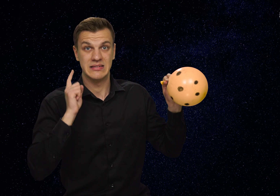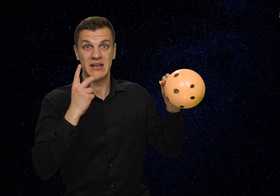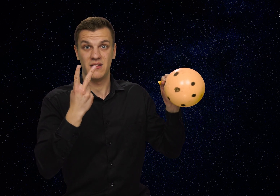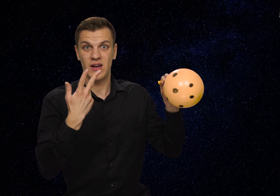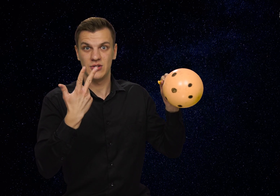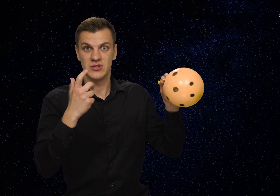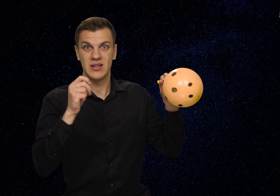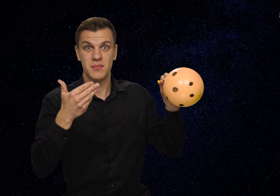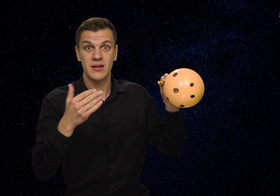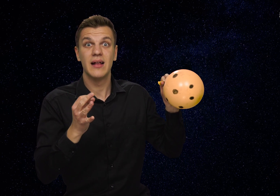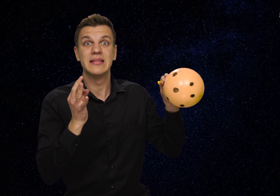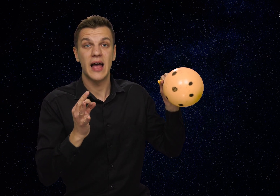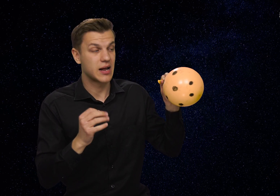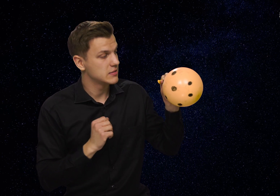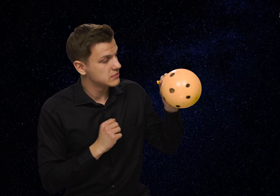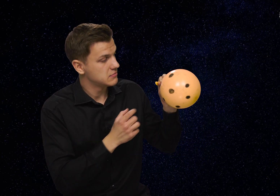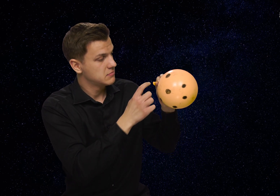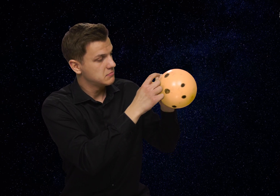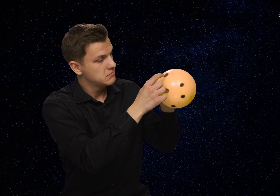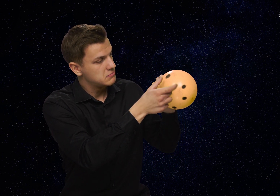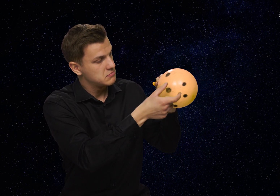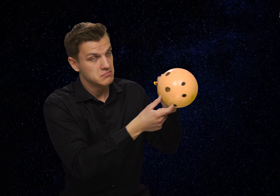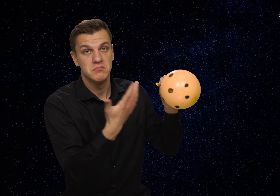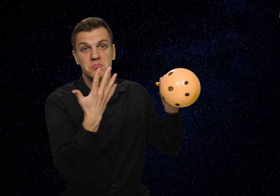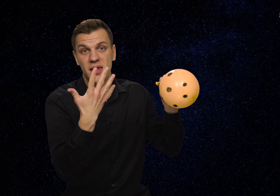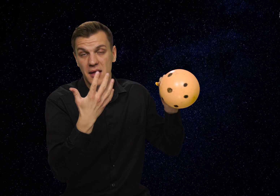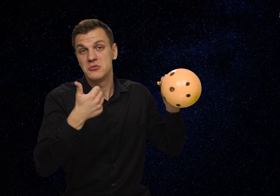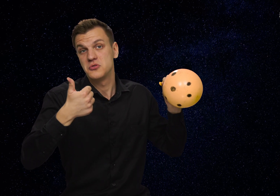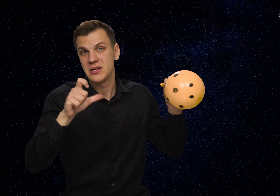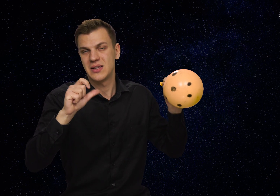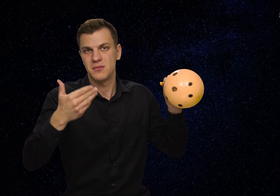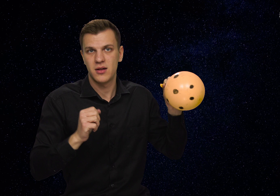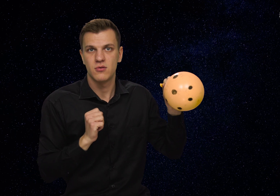The distances between points have expanded,